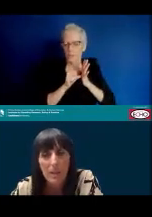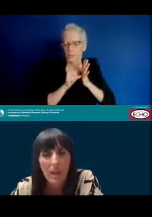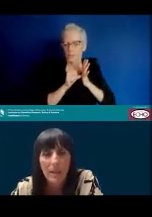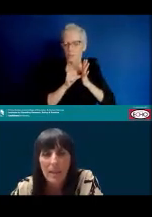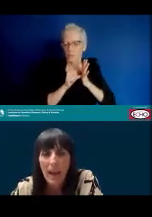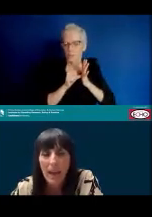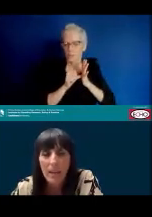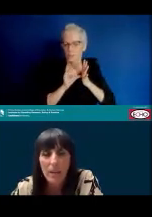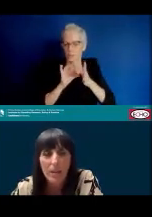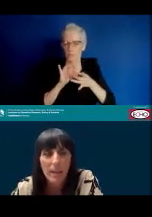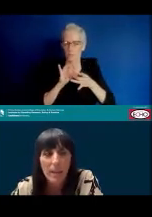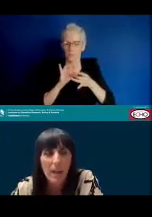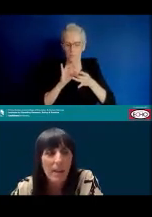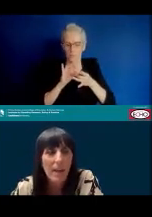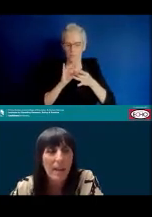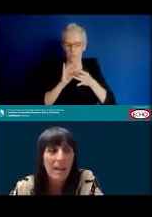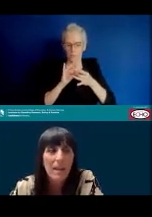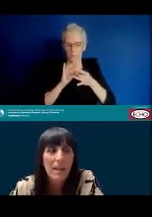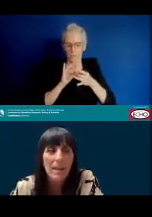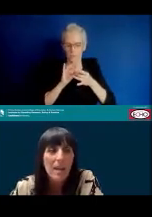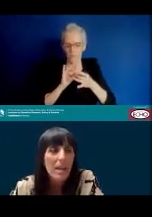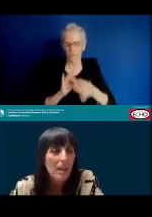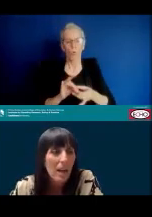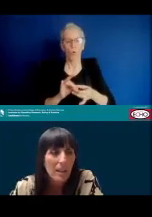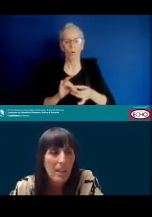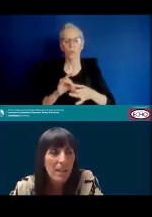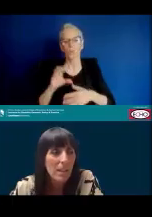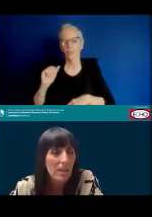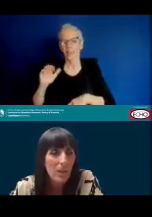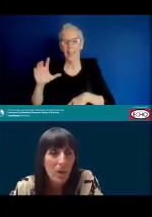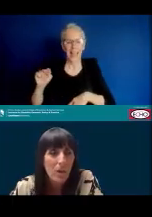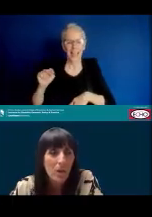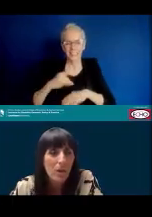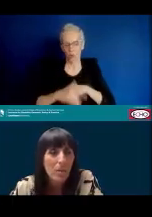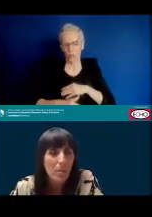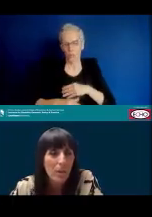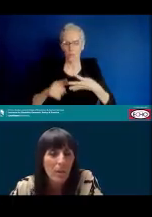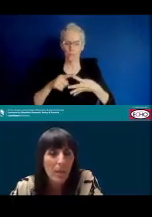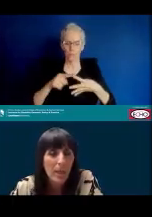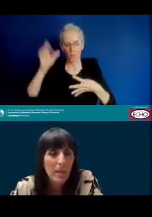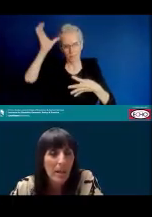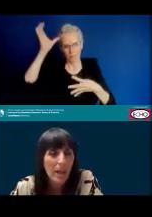science act early, and that is cognitive, social movement and